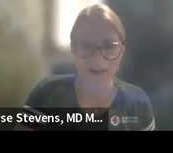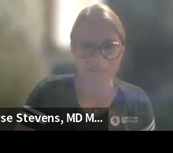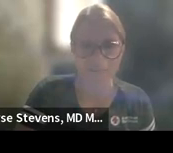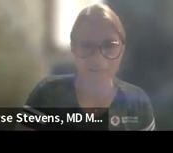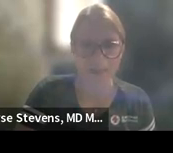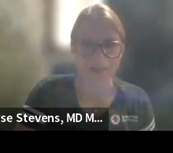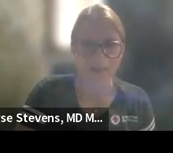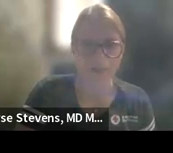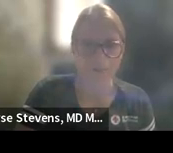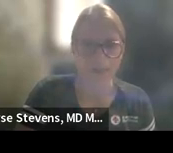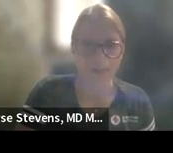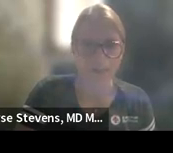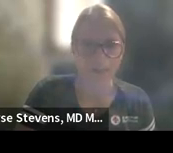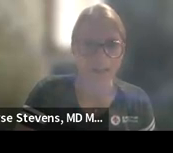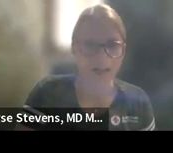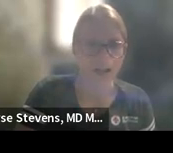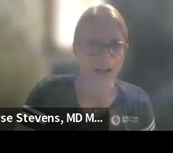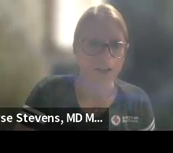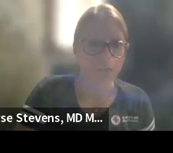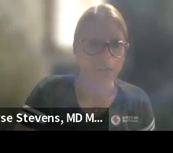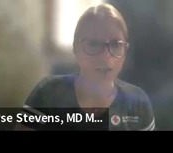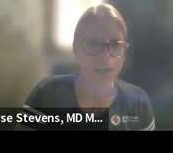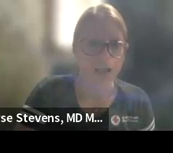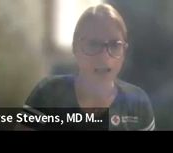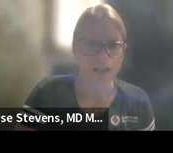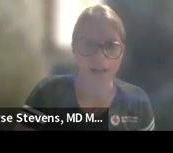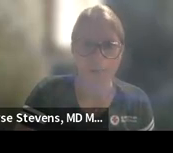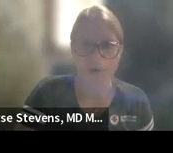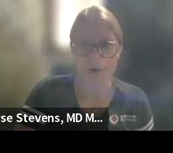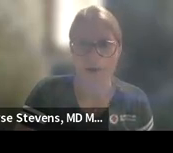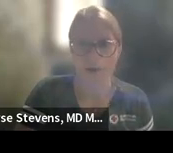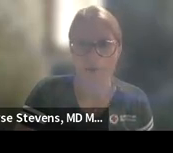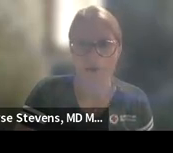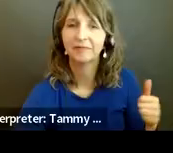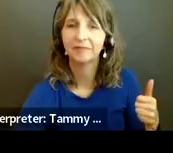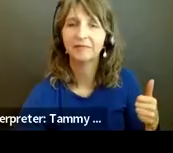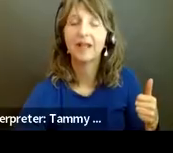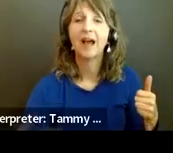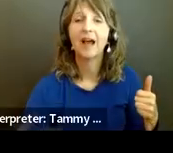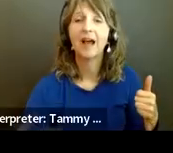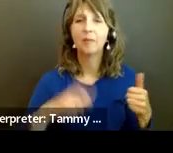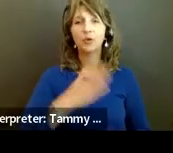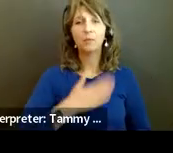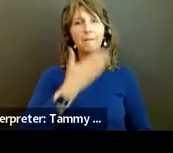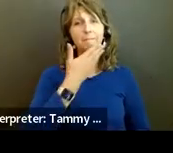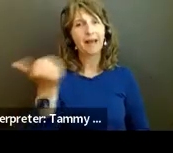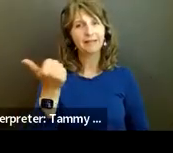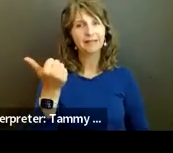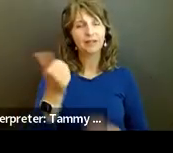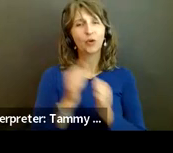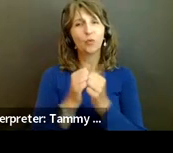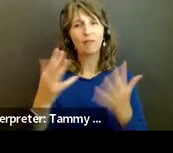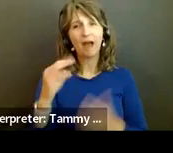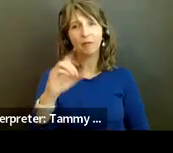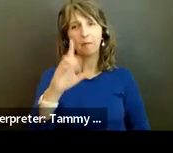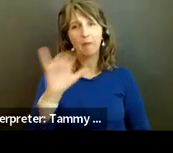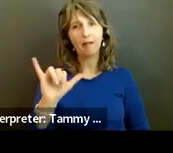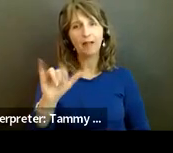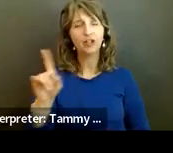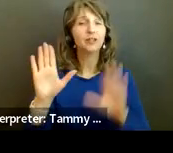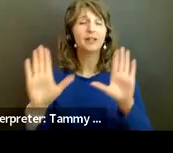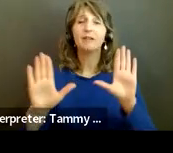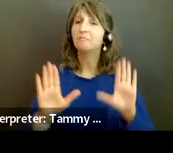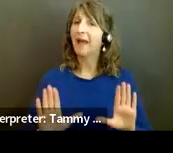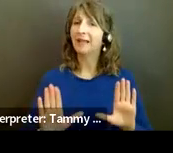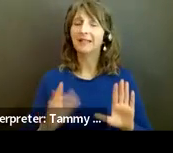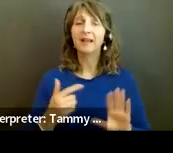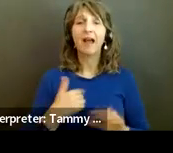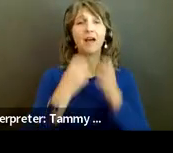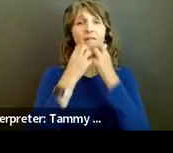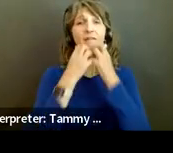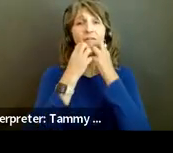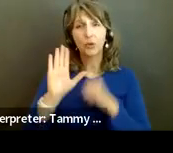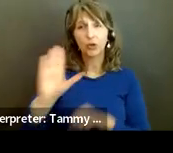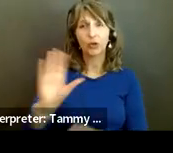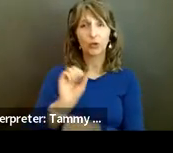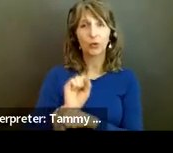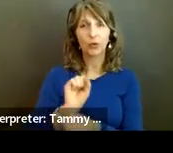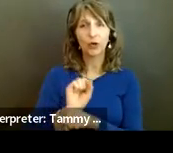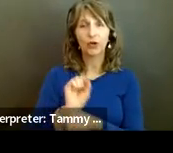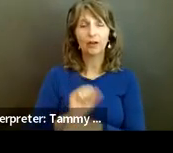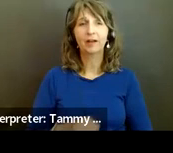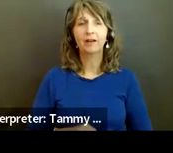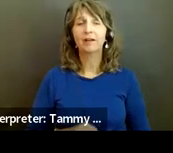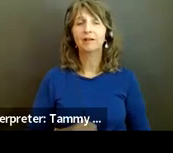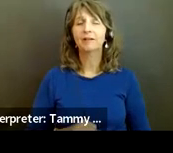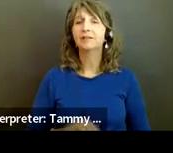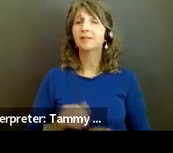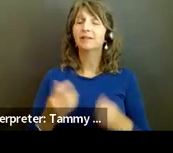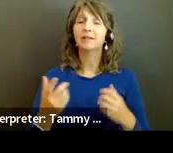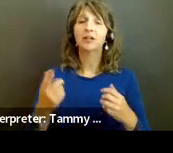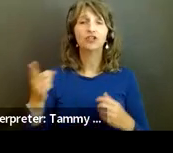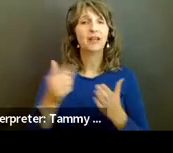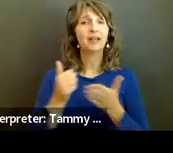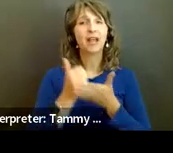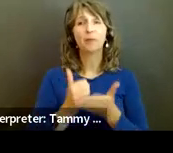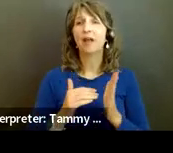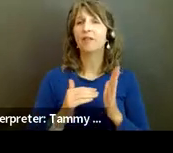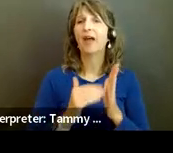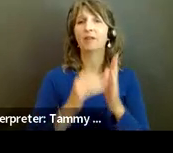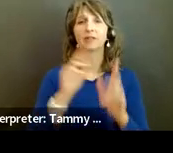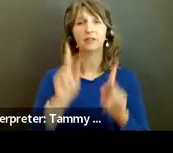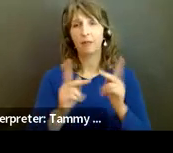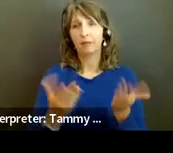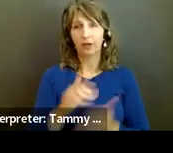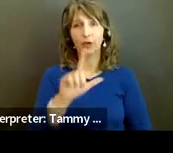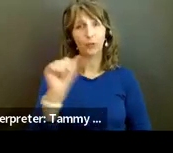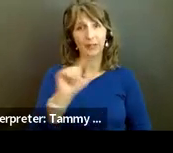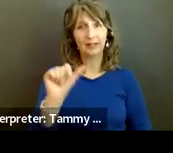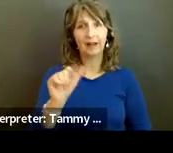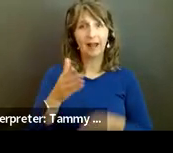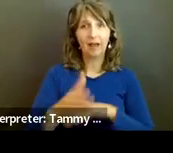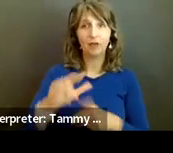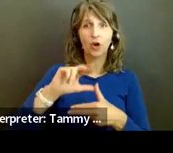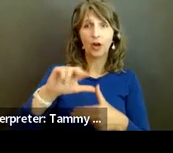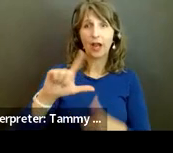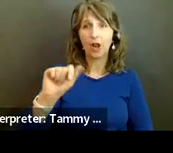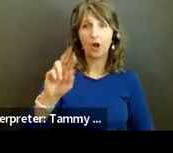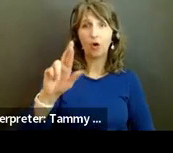She's really an amazing human being and I appreciate and value her work so much as to the all over the rest of our my colleagues and the all of the thousands of people that she's helped here in Louisiana after a hurricane Laura which was just devastating.